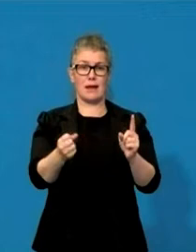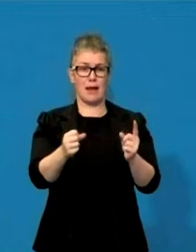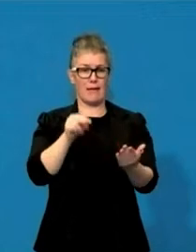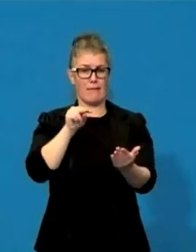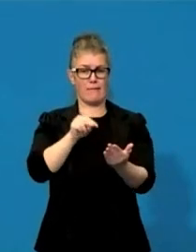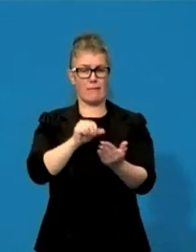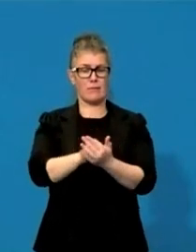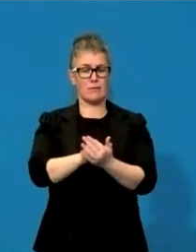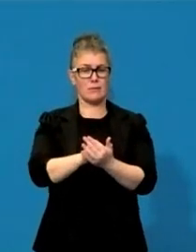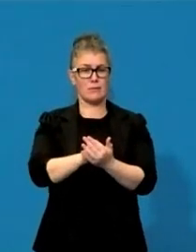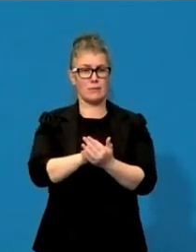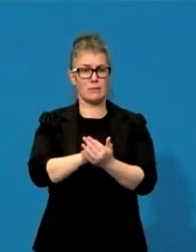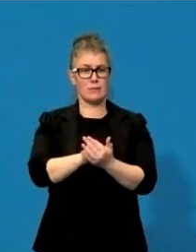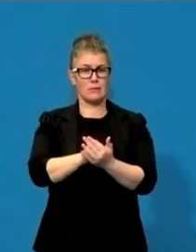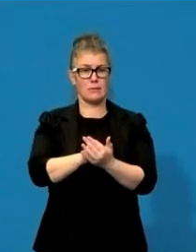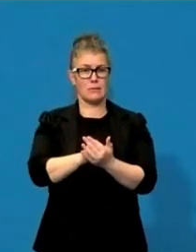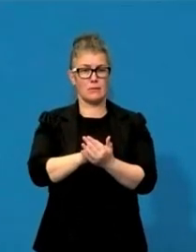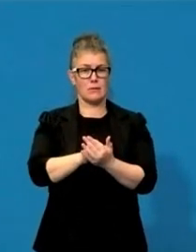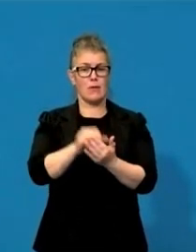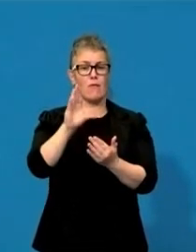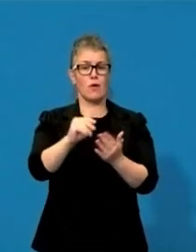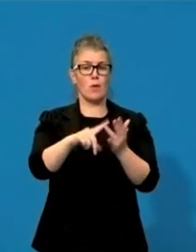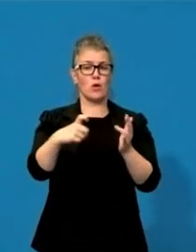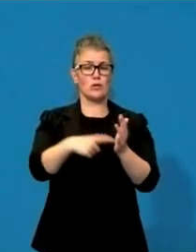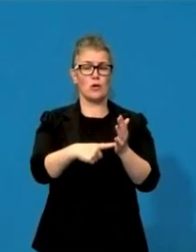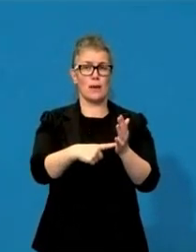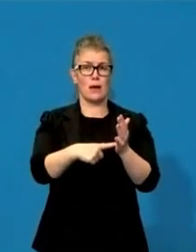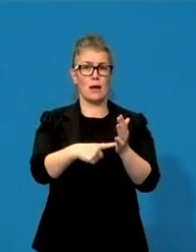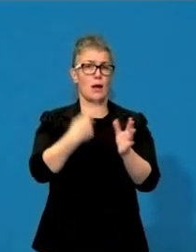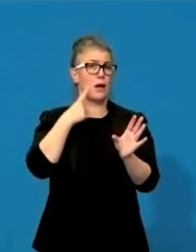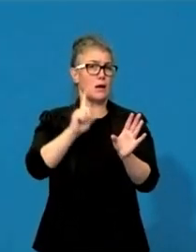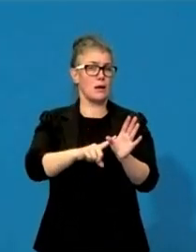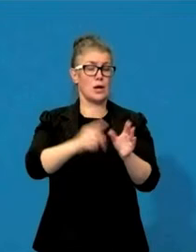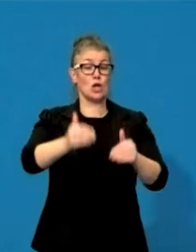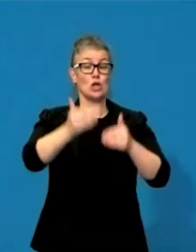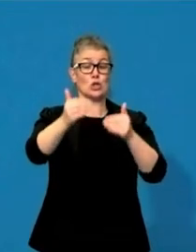And it's in operation from October 2021 to October 2023.